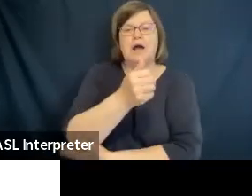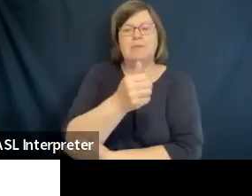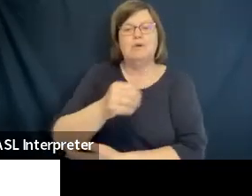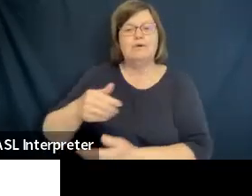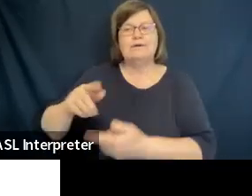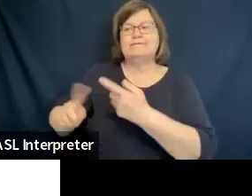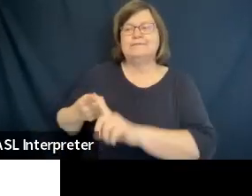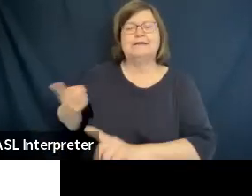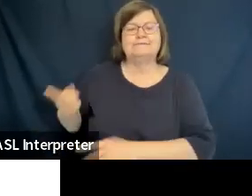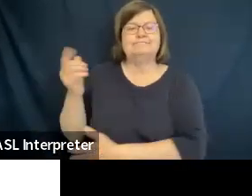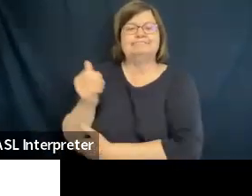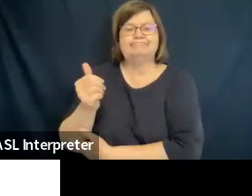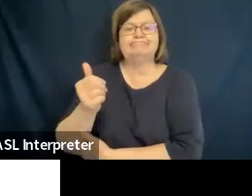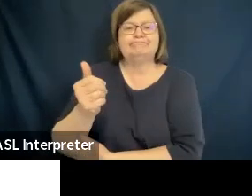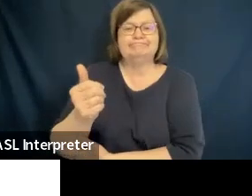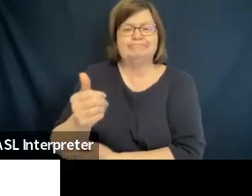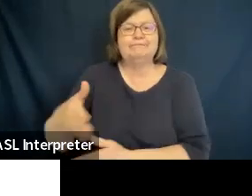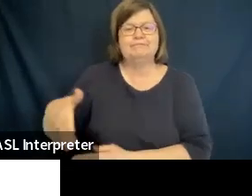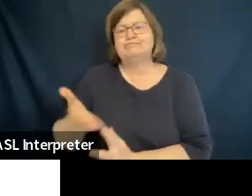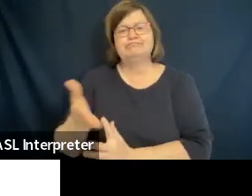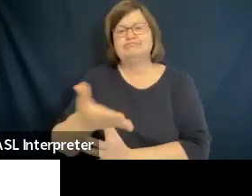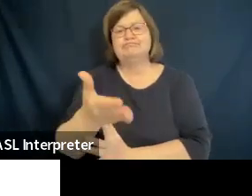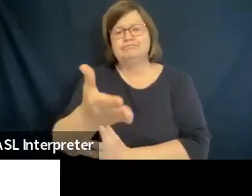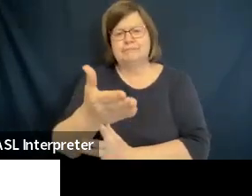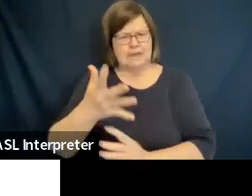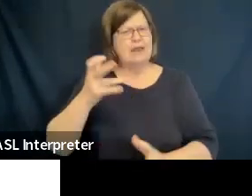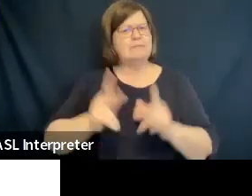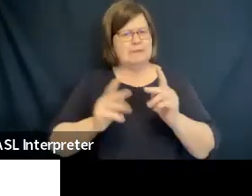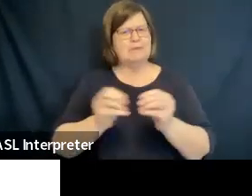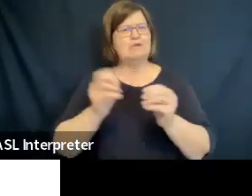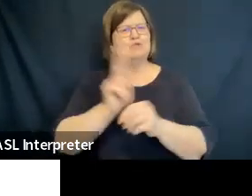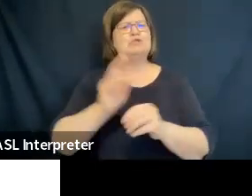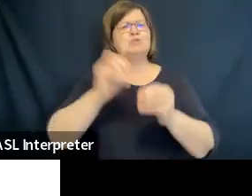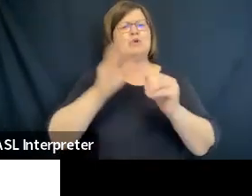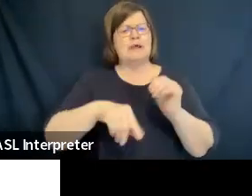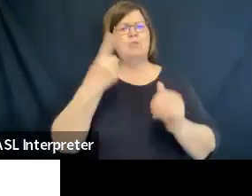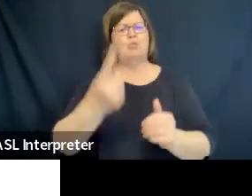person in order to navigate through space. And a lot of people use more than one of these methods.